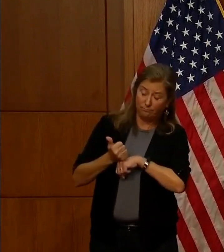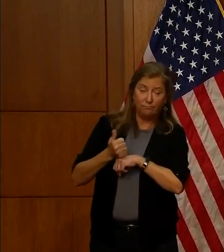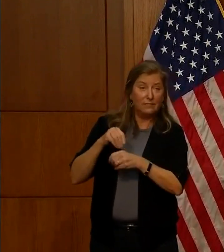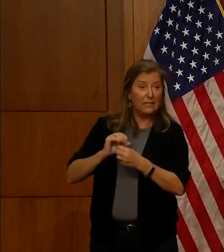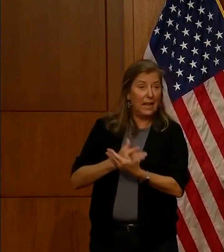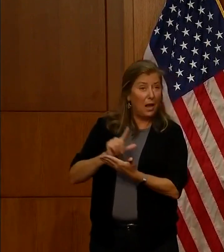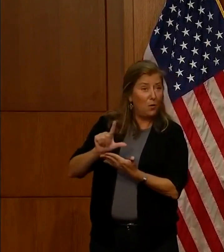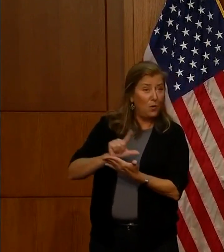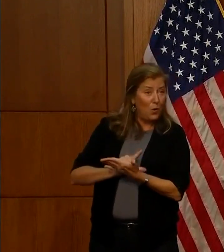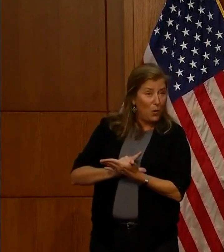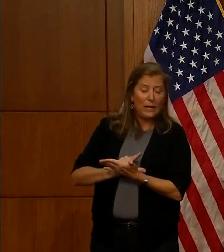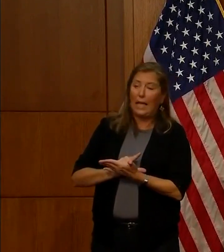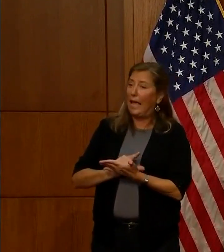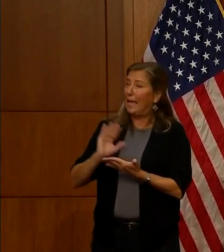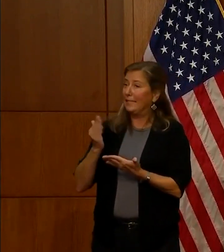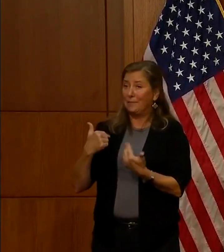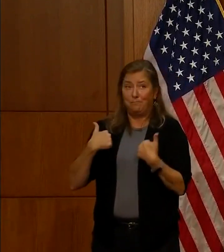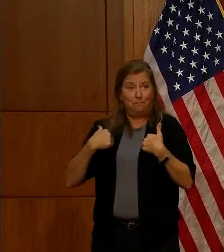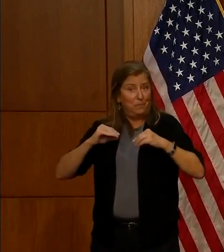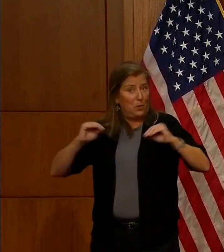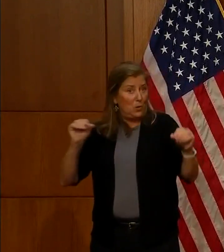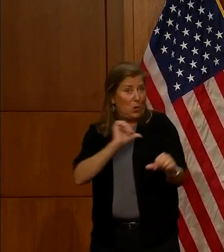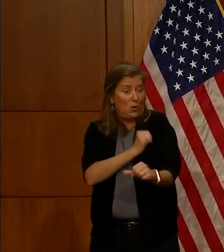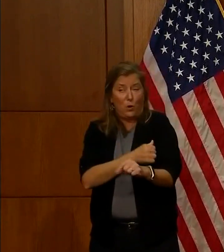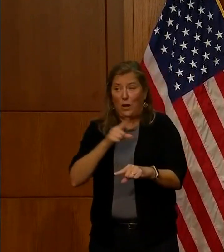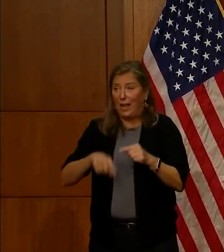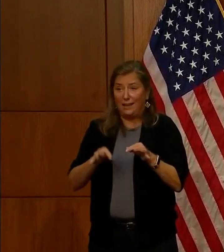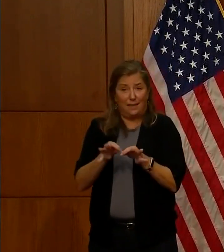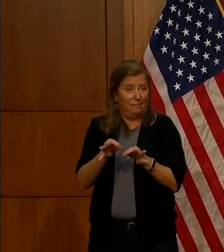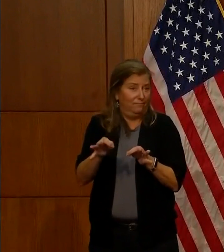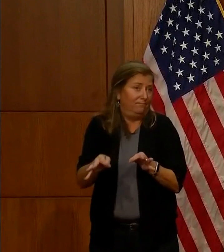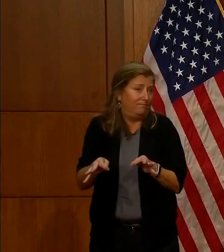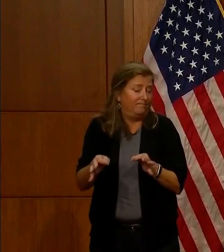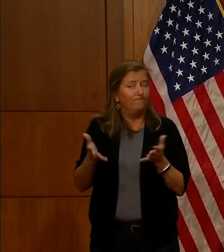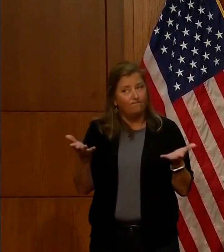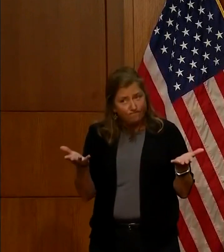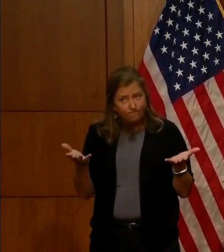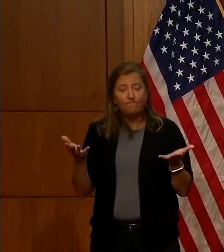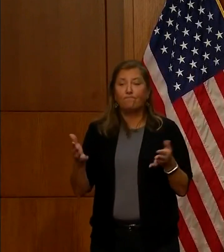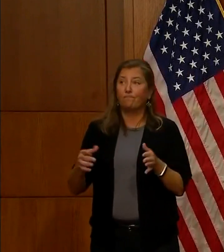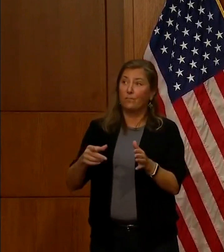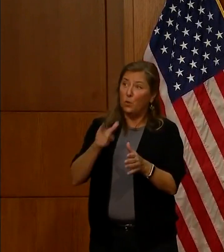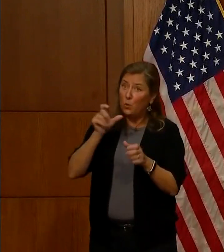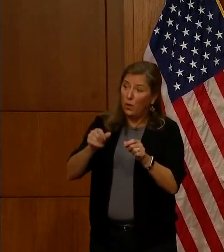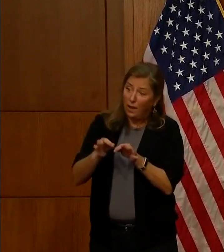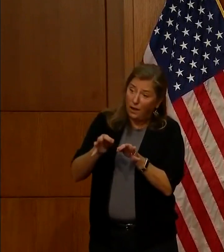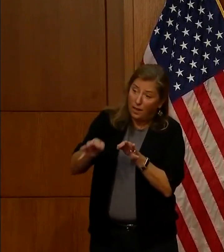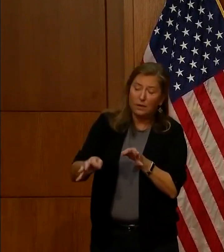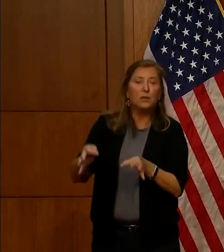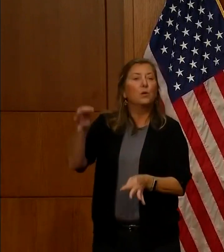DEADLINE IS SET IN OUR CODE AND IT DOES NOT APPEAR THAT I HAVE